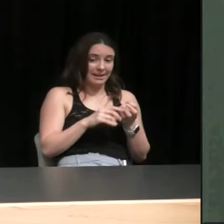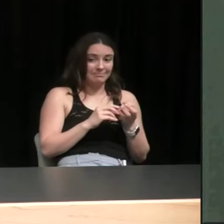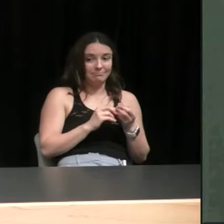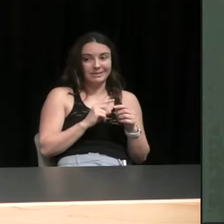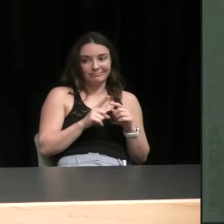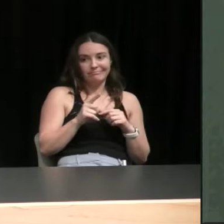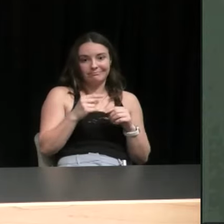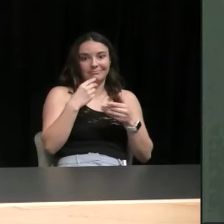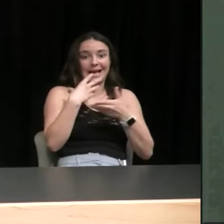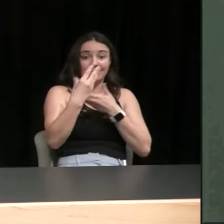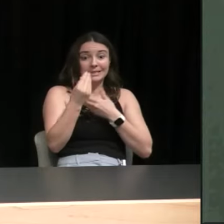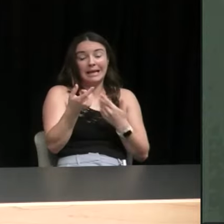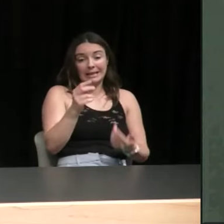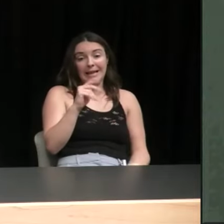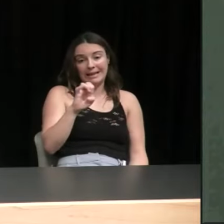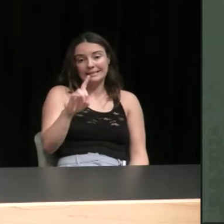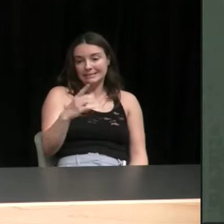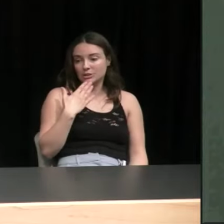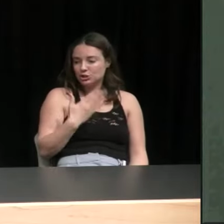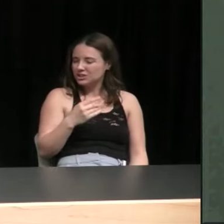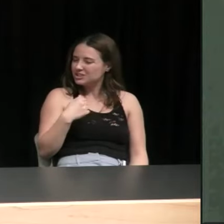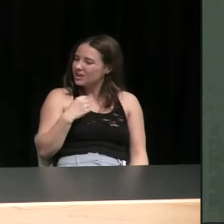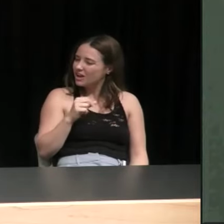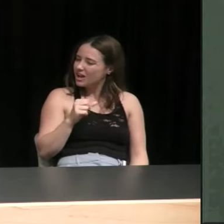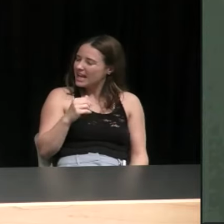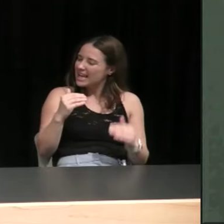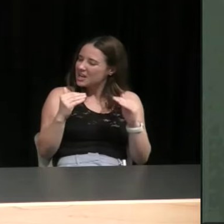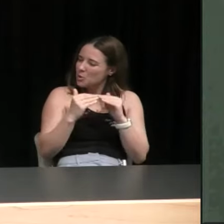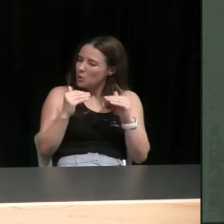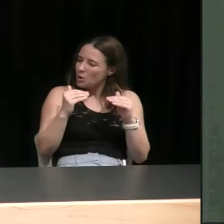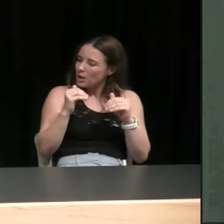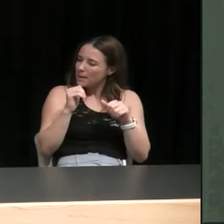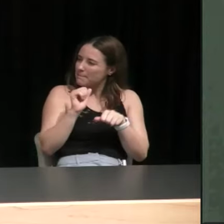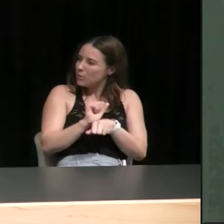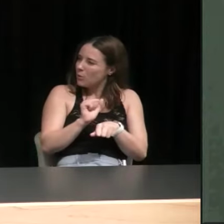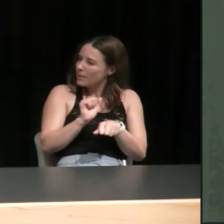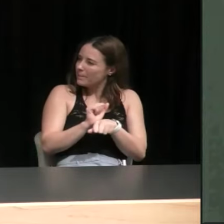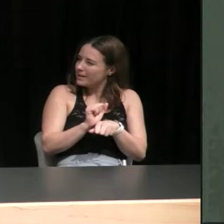uh you may be able to go down that route um but I think NAD is the only outside organization that I